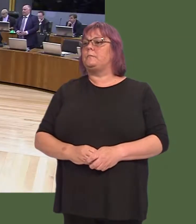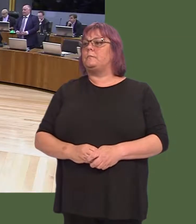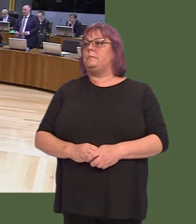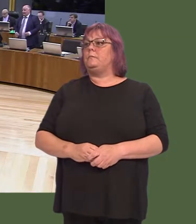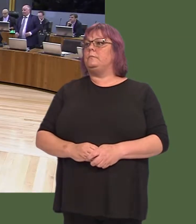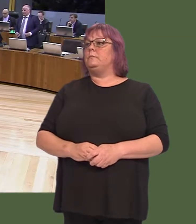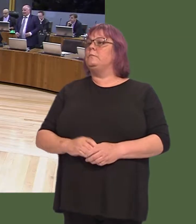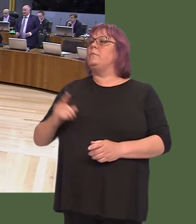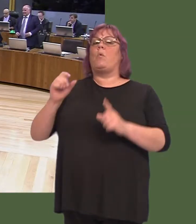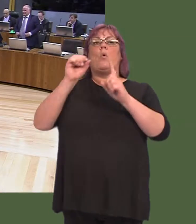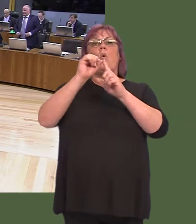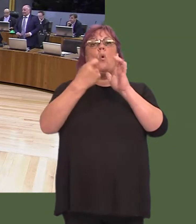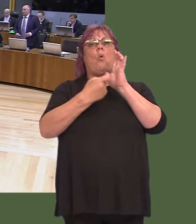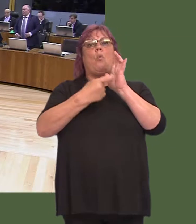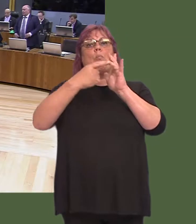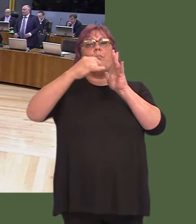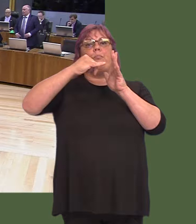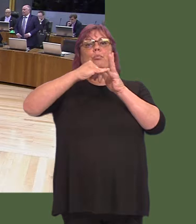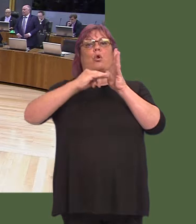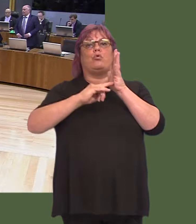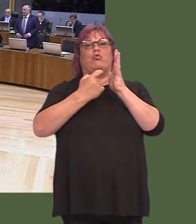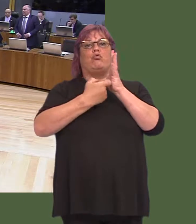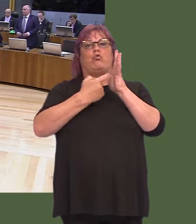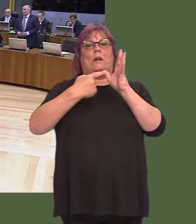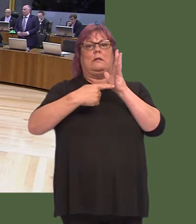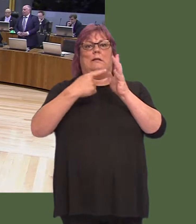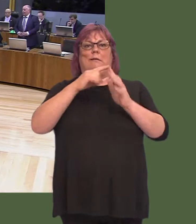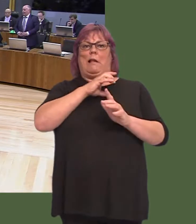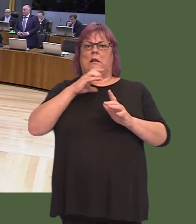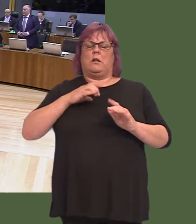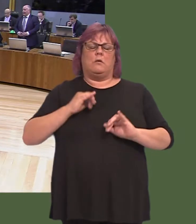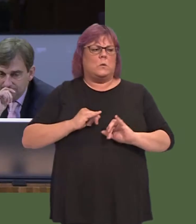First Minister, prostate cancer is a cruel condition, which, if diagnosed early enough,